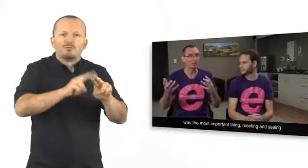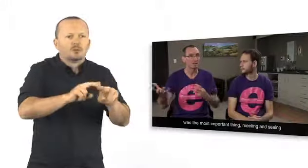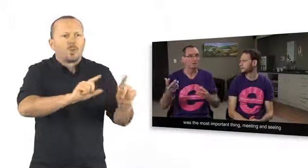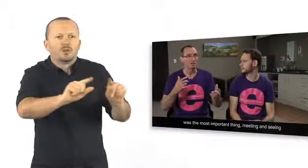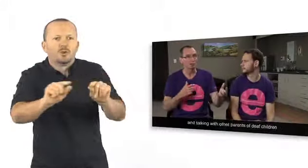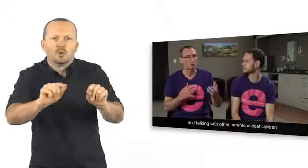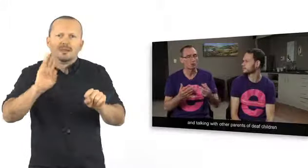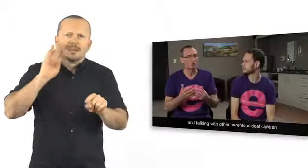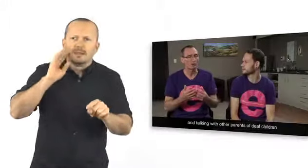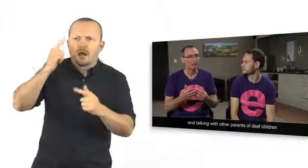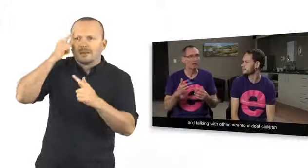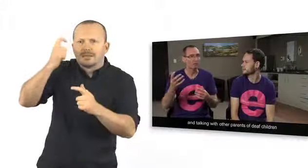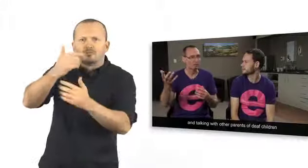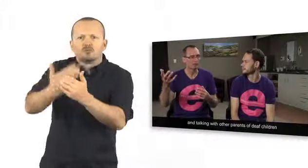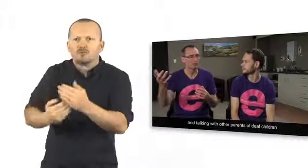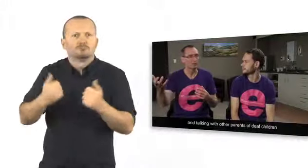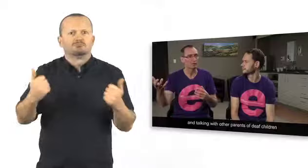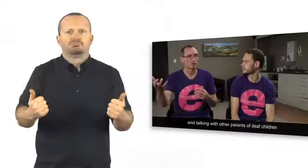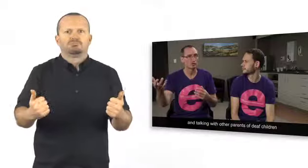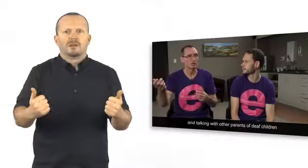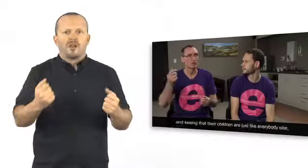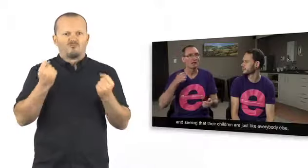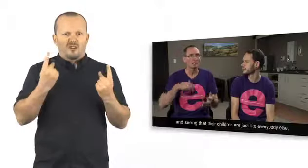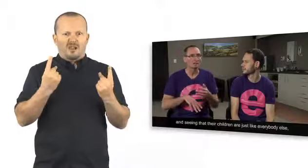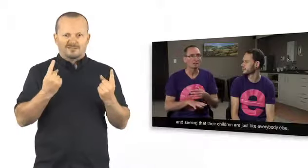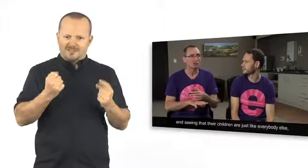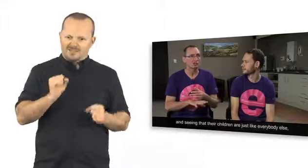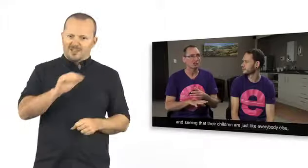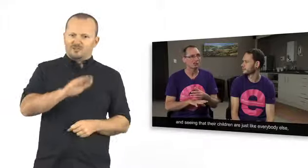meeting and seeing and talking with other deaf parents of deaf children and seeing that